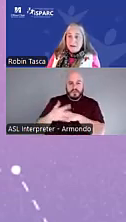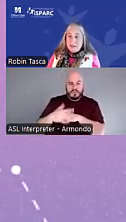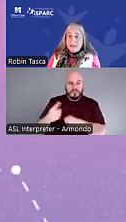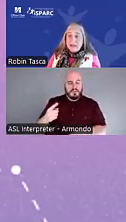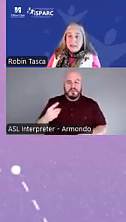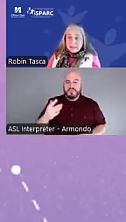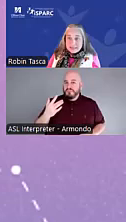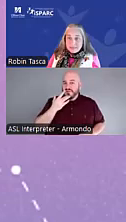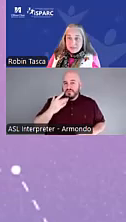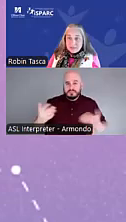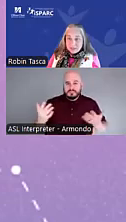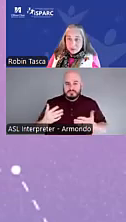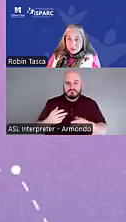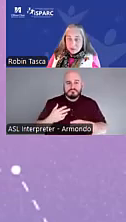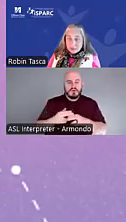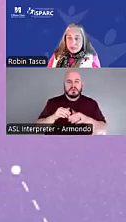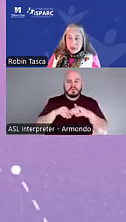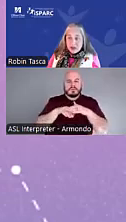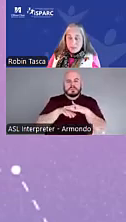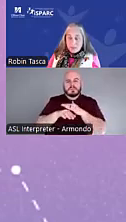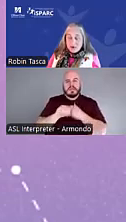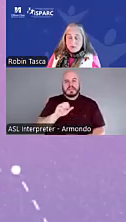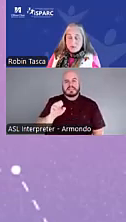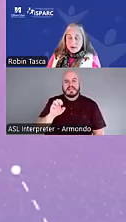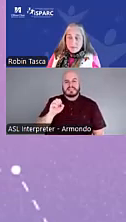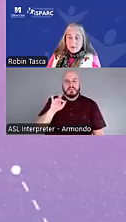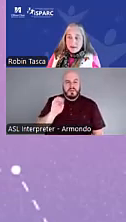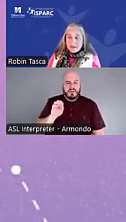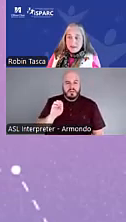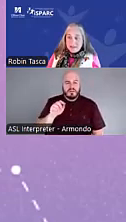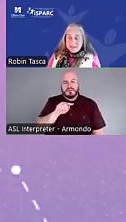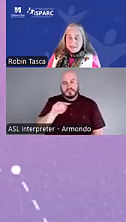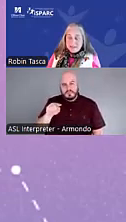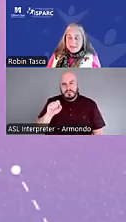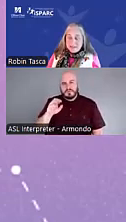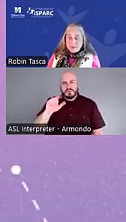called Accessible Social, run by Alexis,